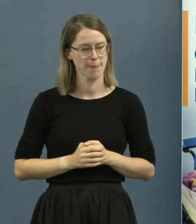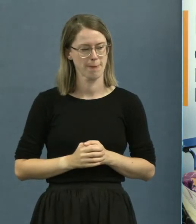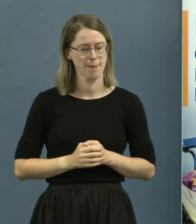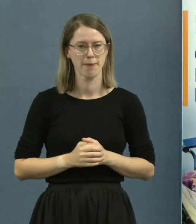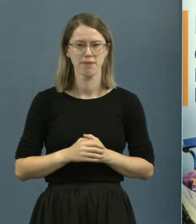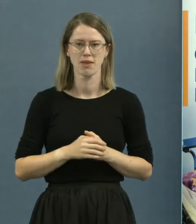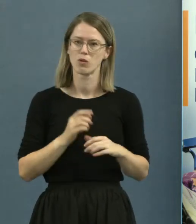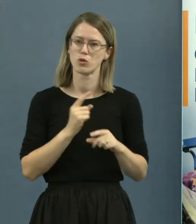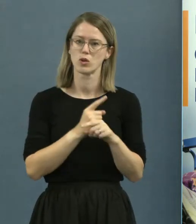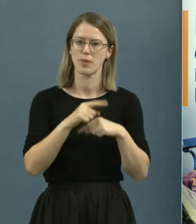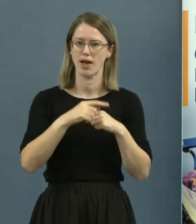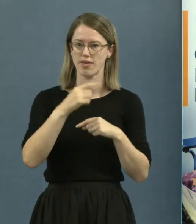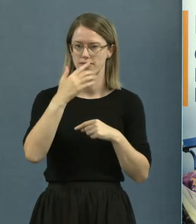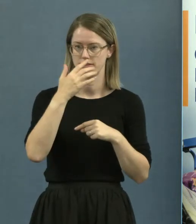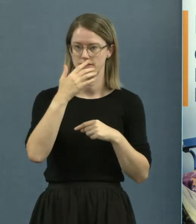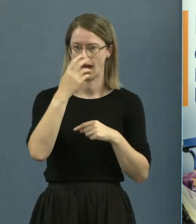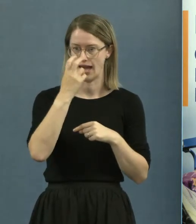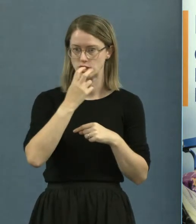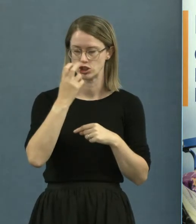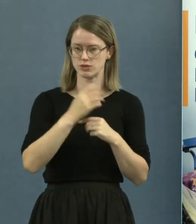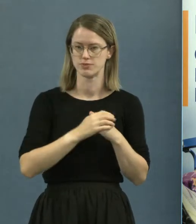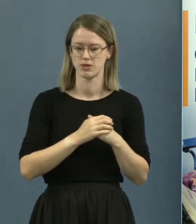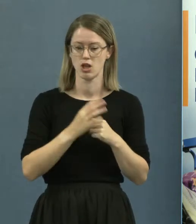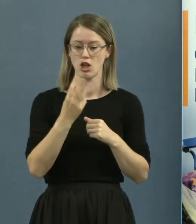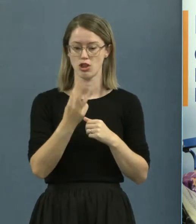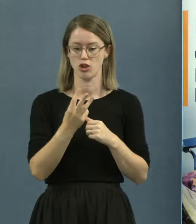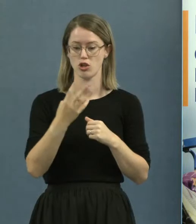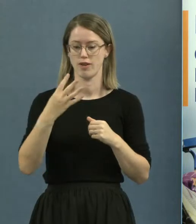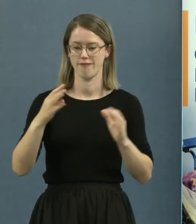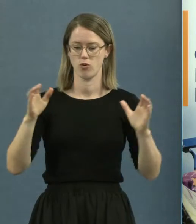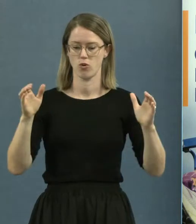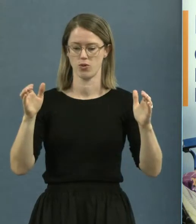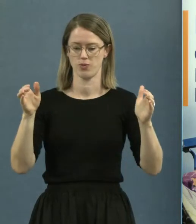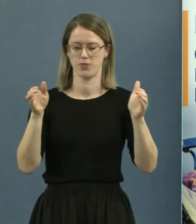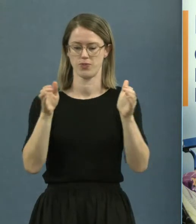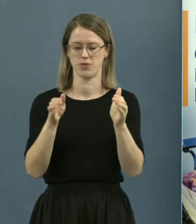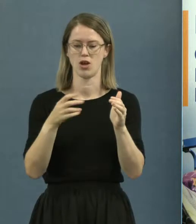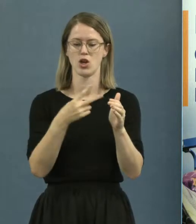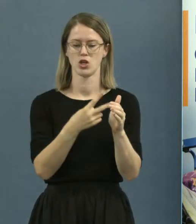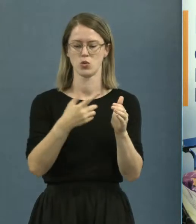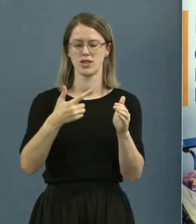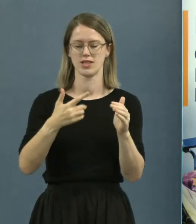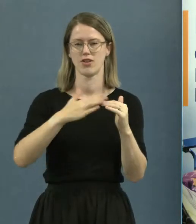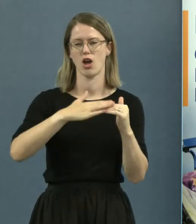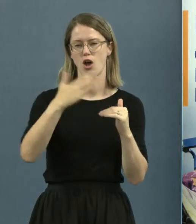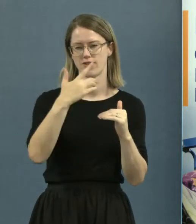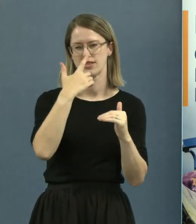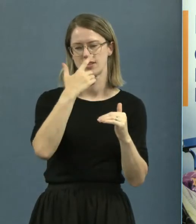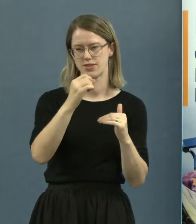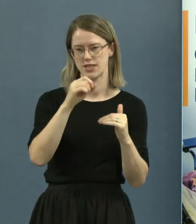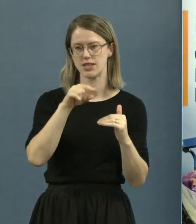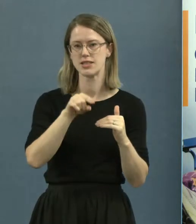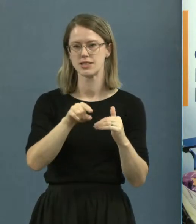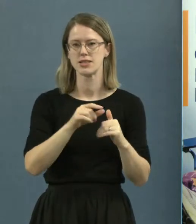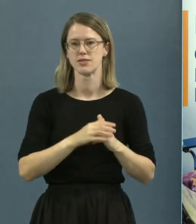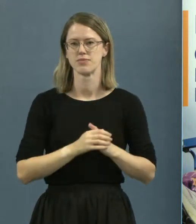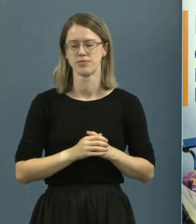refer to their age, where, of the 34, 27 were over the age of